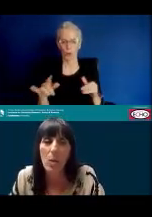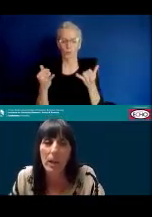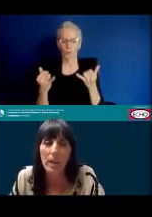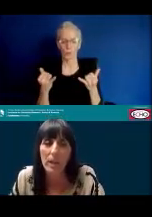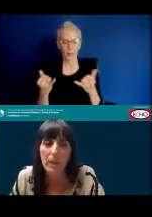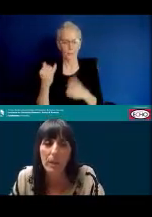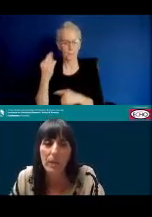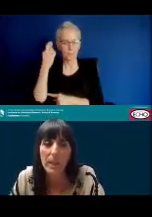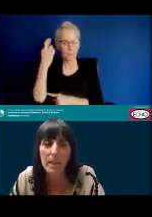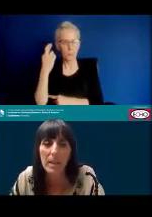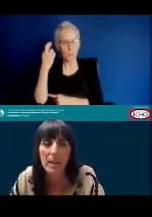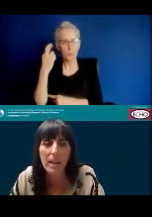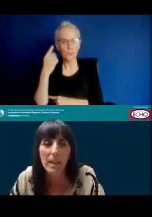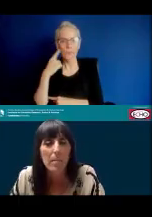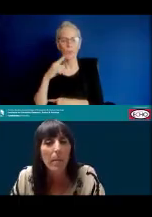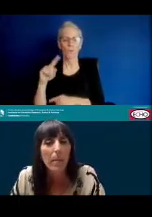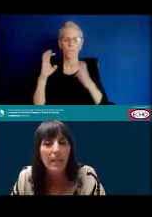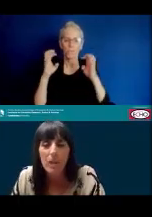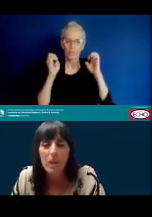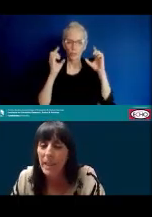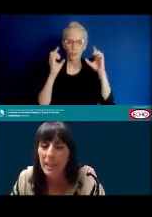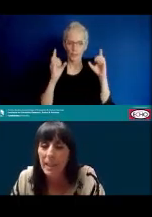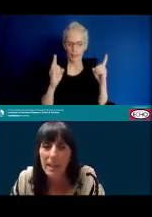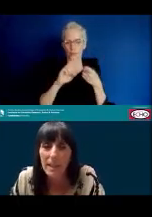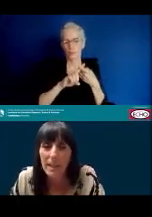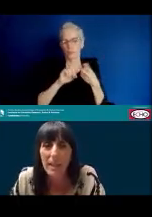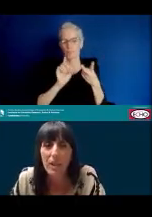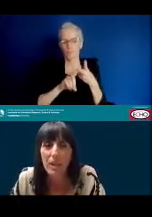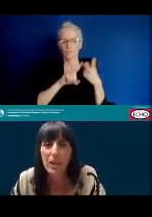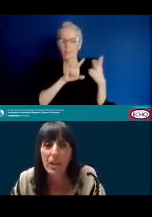quality improvement. By joining today's session, you're